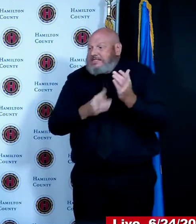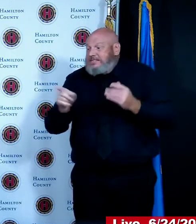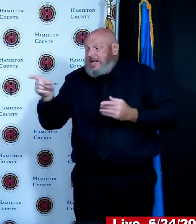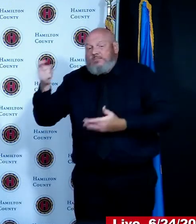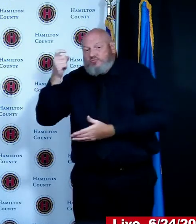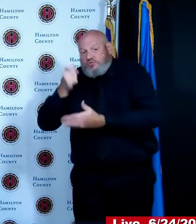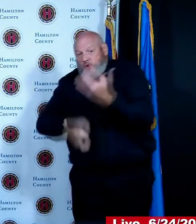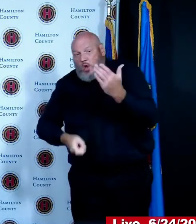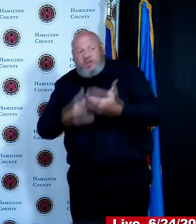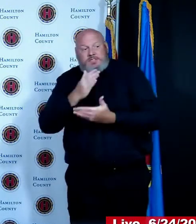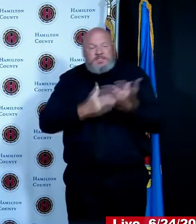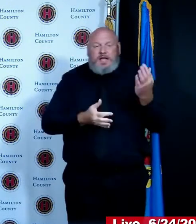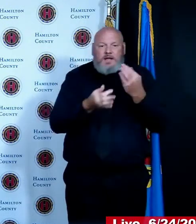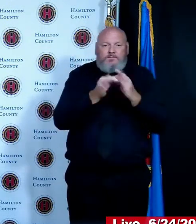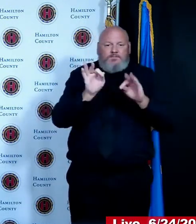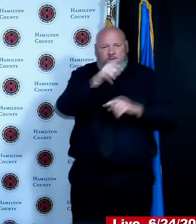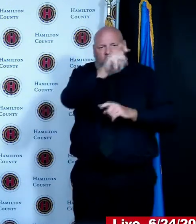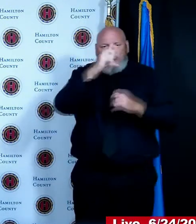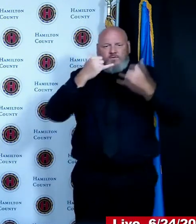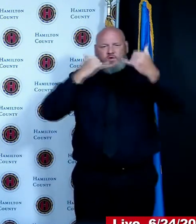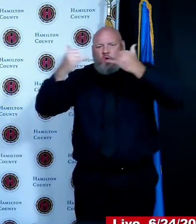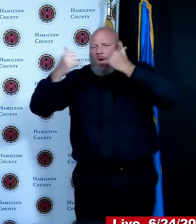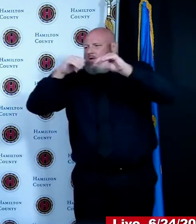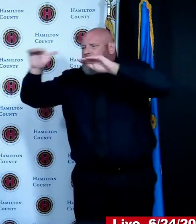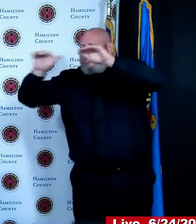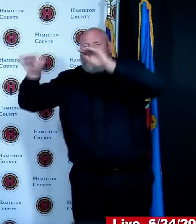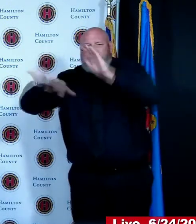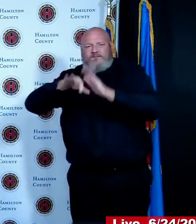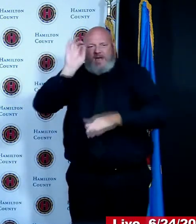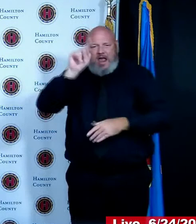number call before you go to make sure that everything on that website is